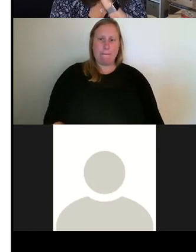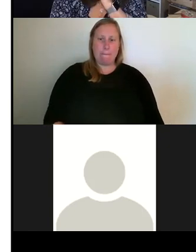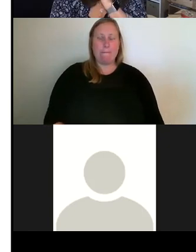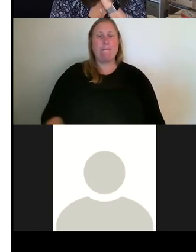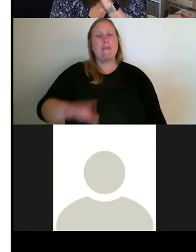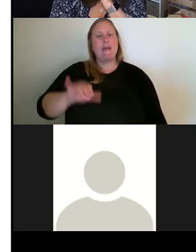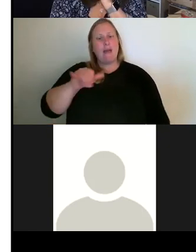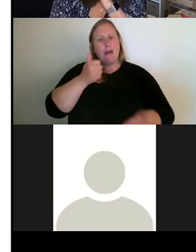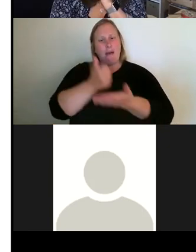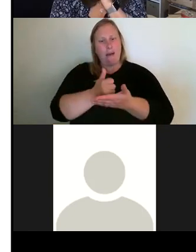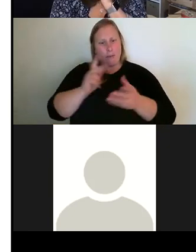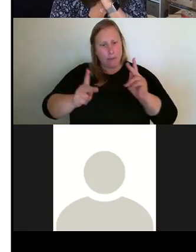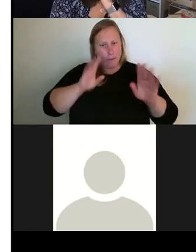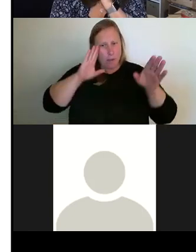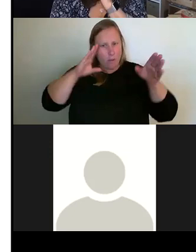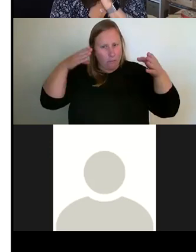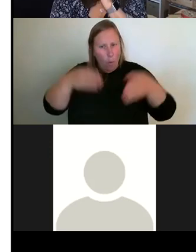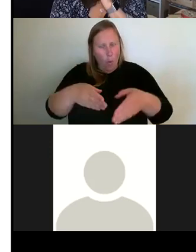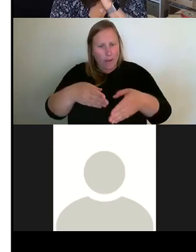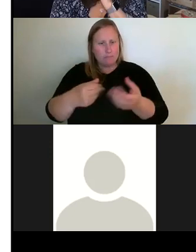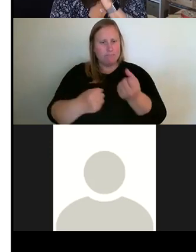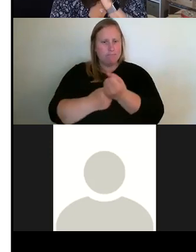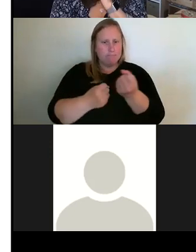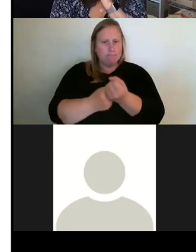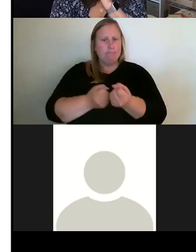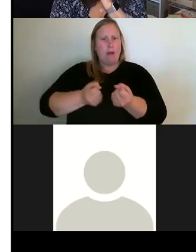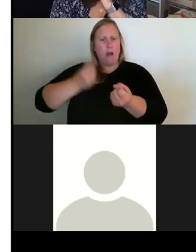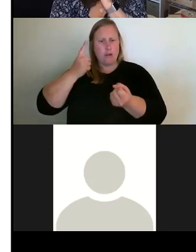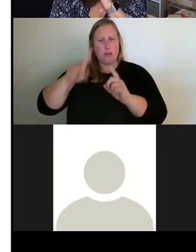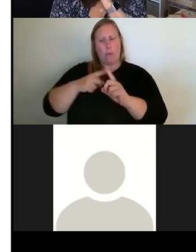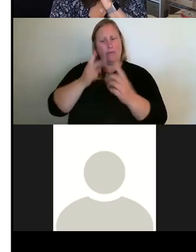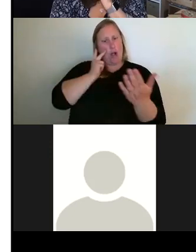understanding, these are the kinds of essential